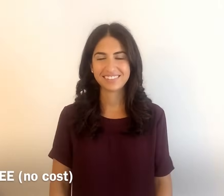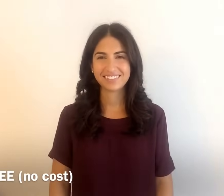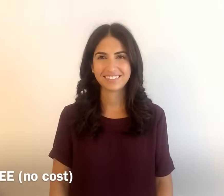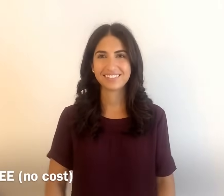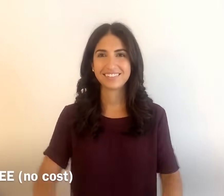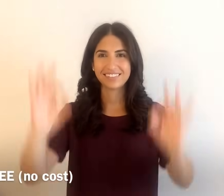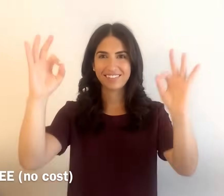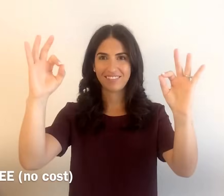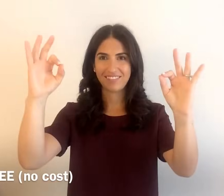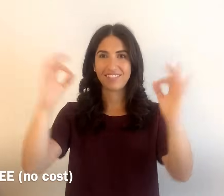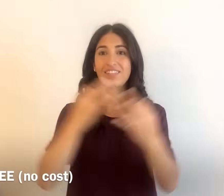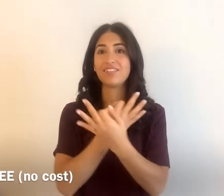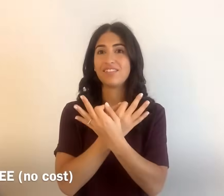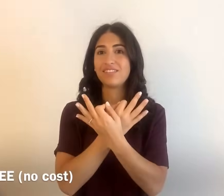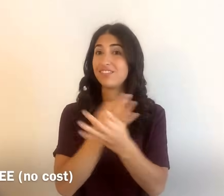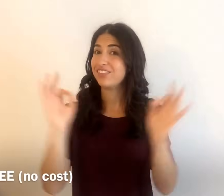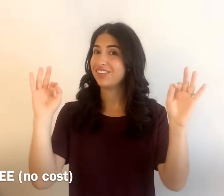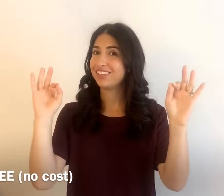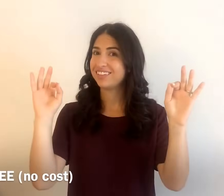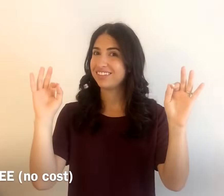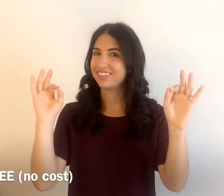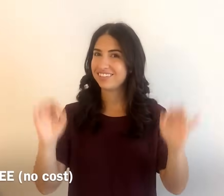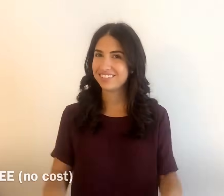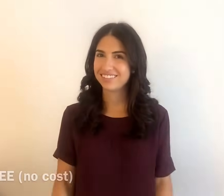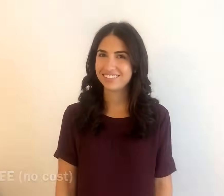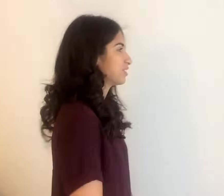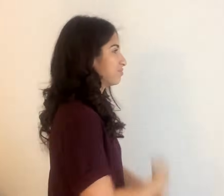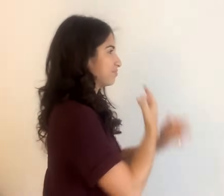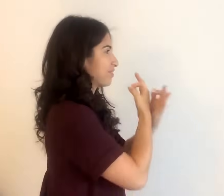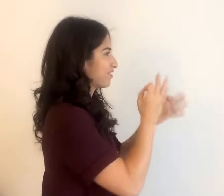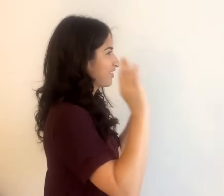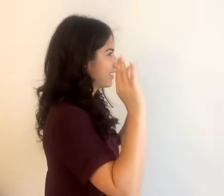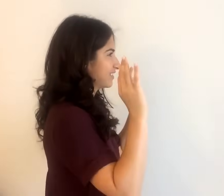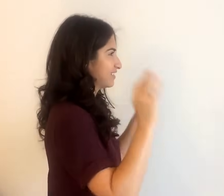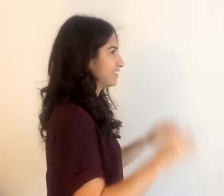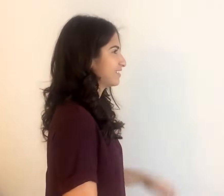free